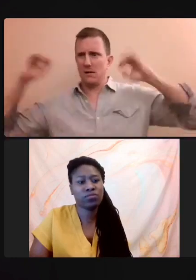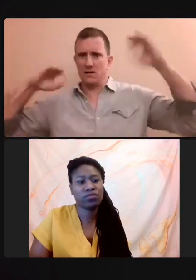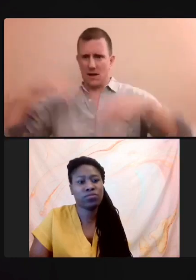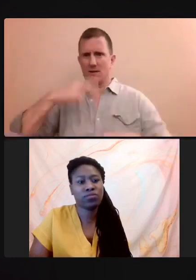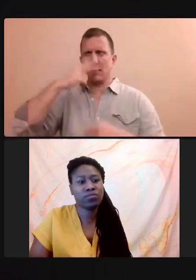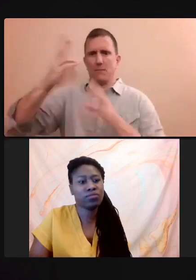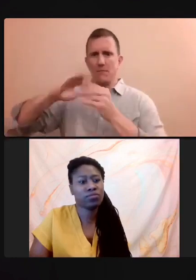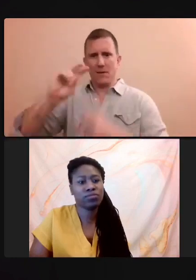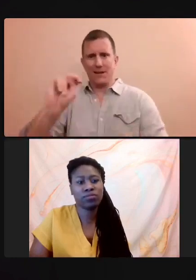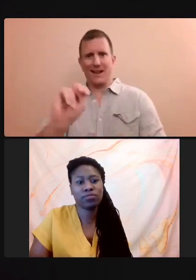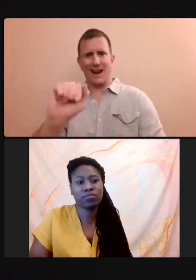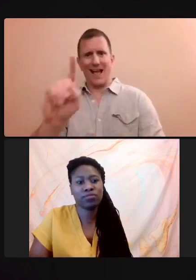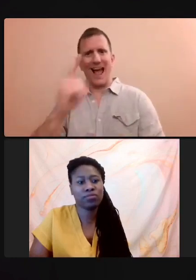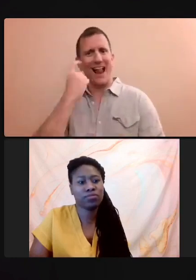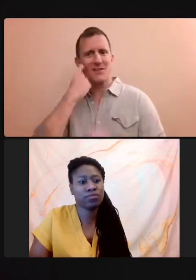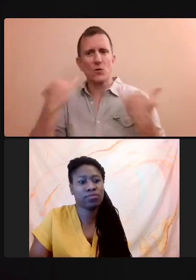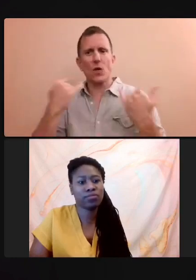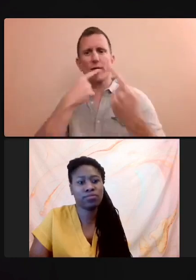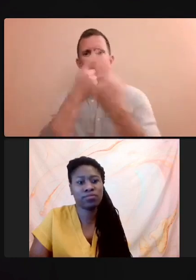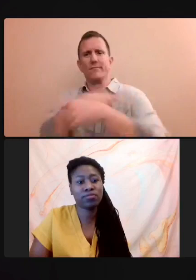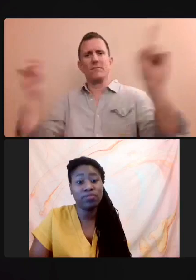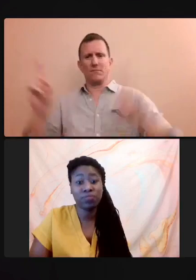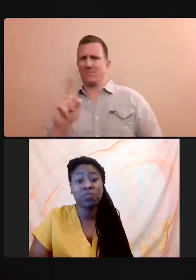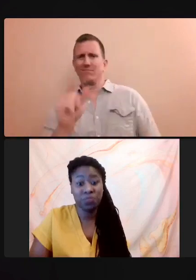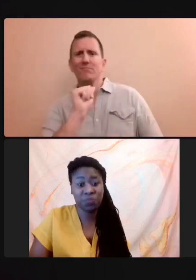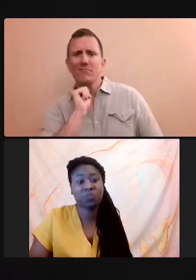who are teaching sign language via social media in particular.